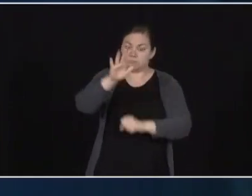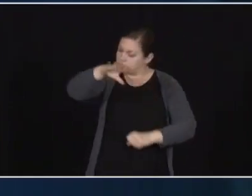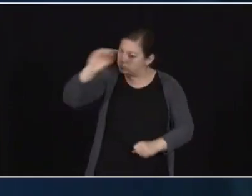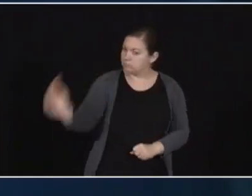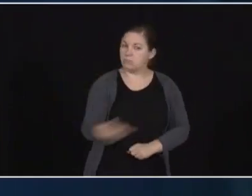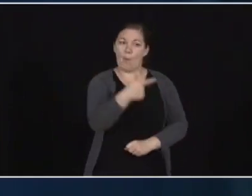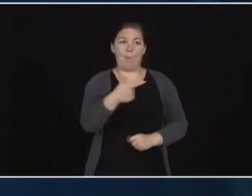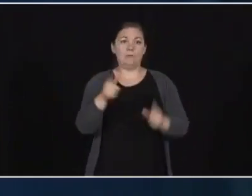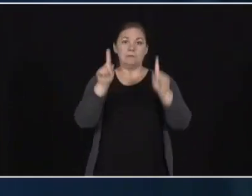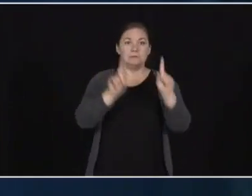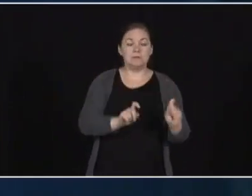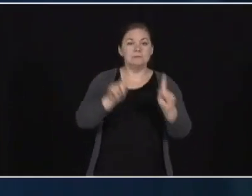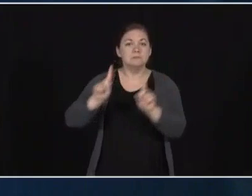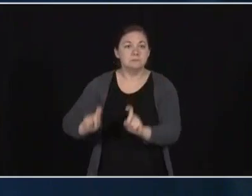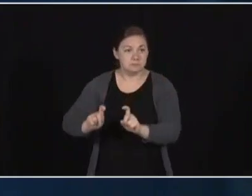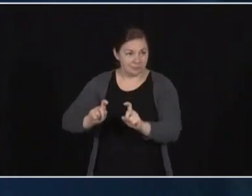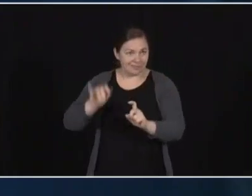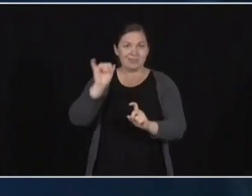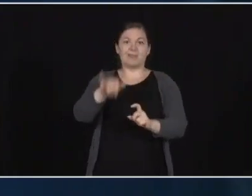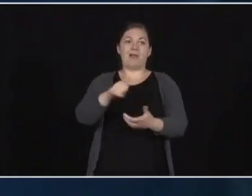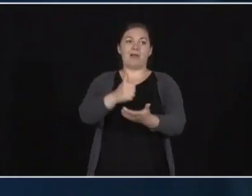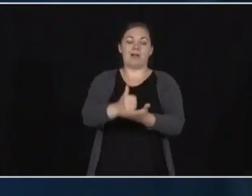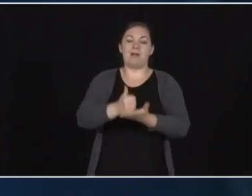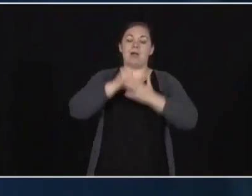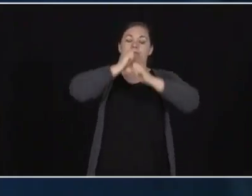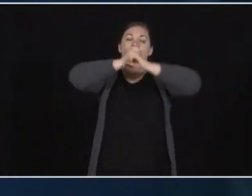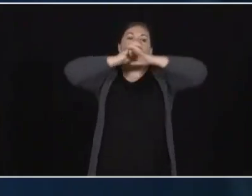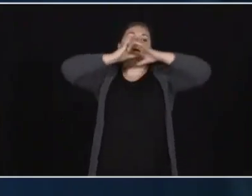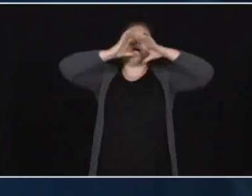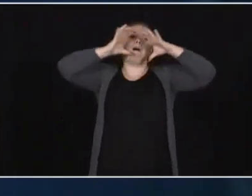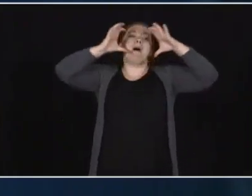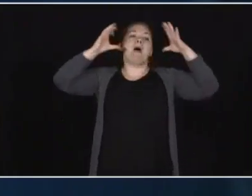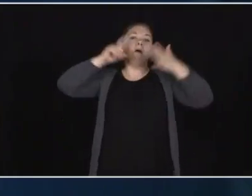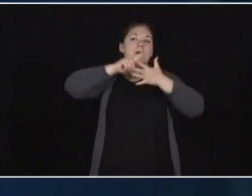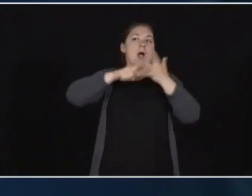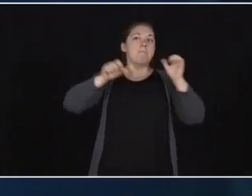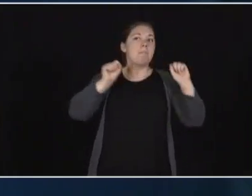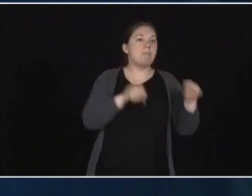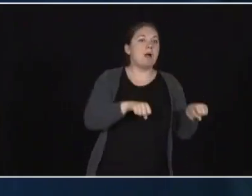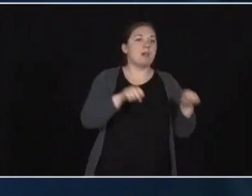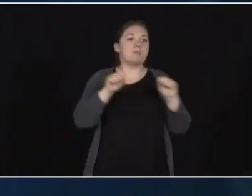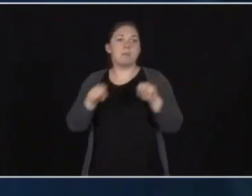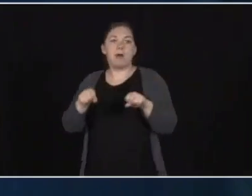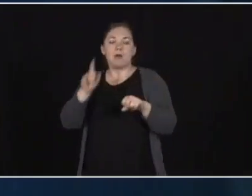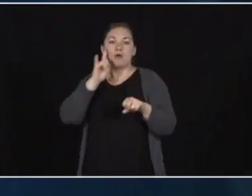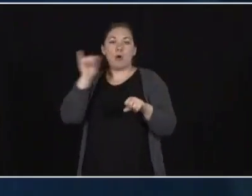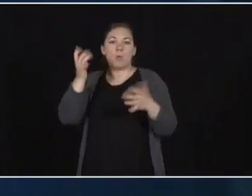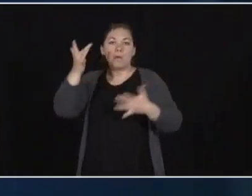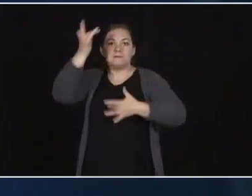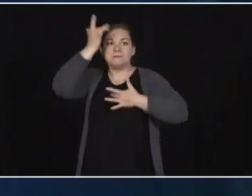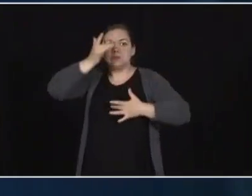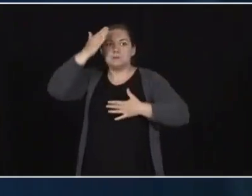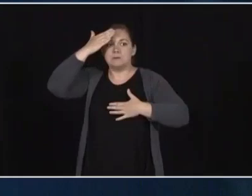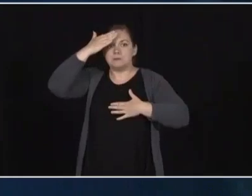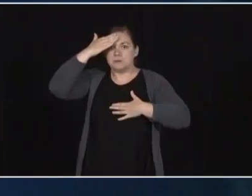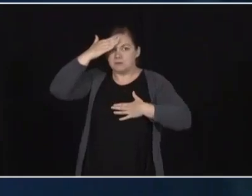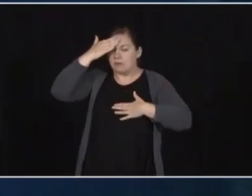may go get testing and that will help us to get a better understanding of the symptoms related to COVID and also have a better understanding if